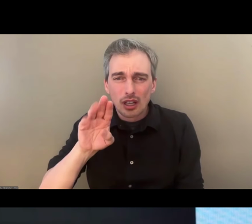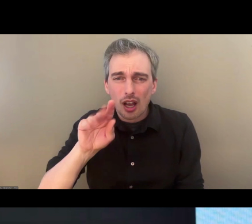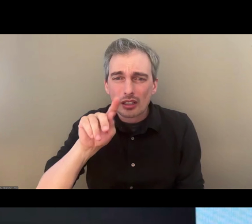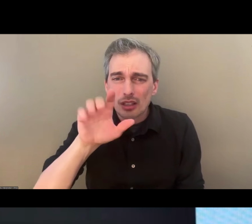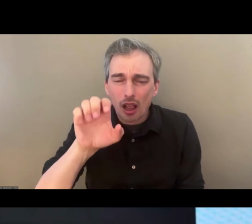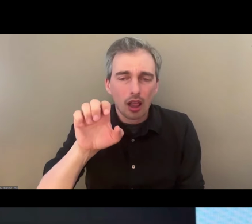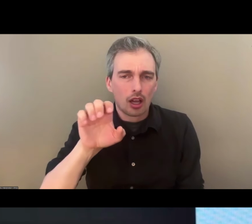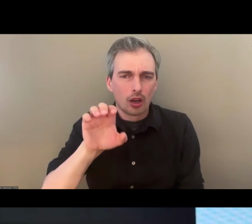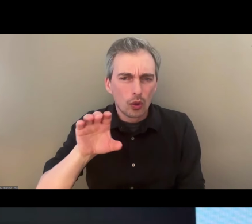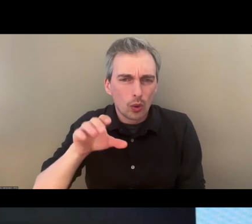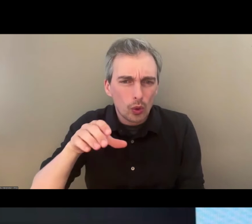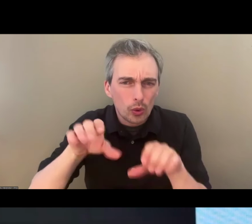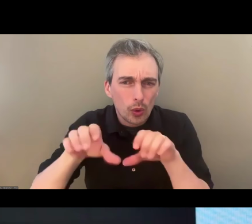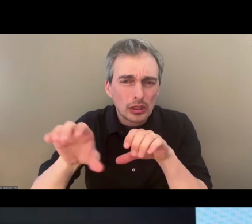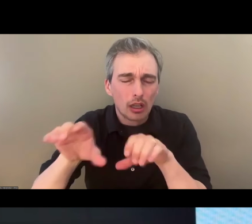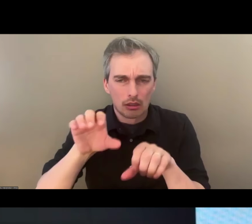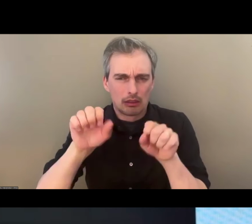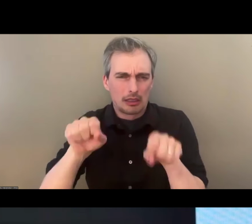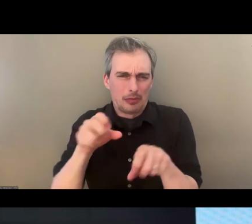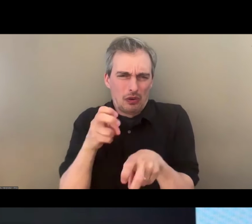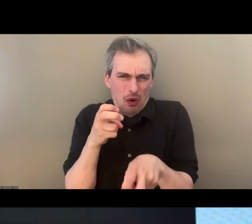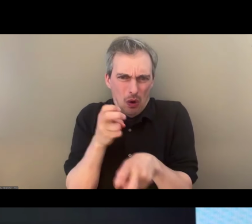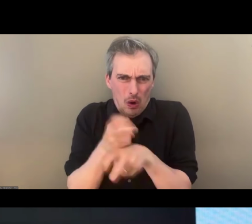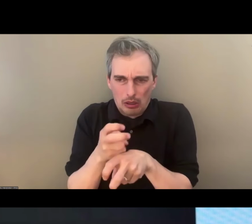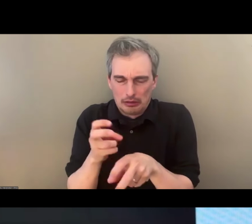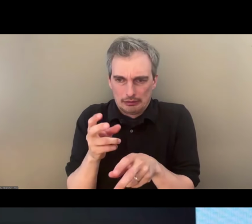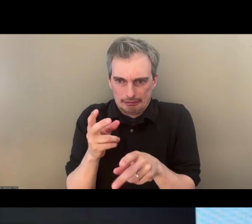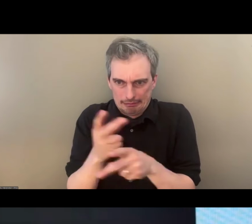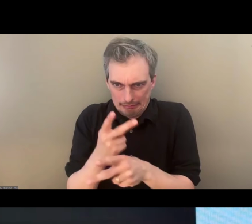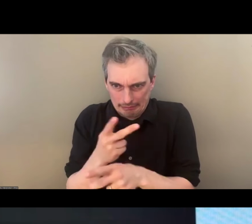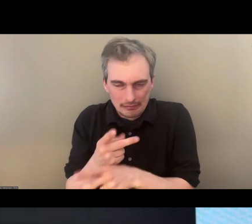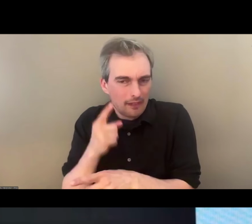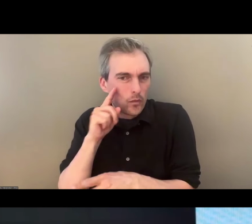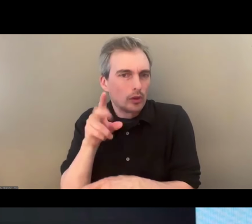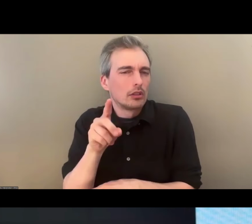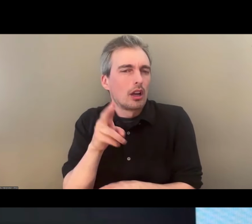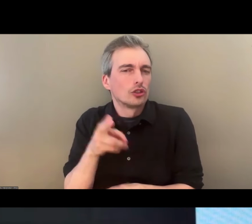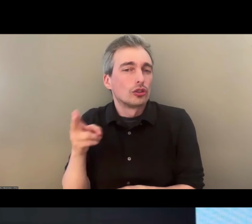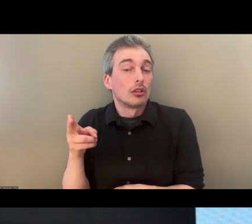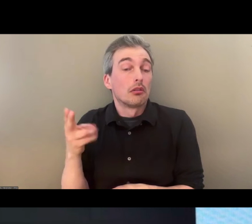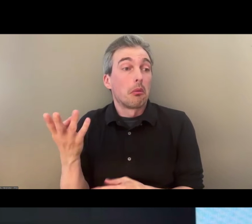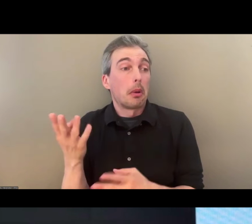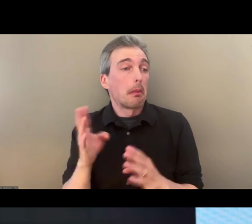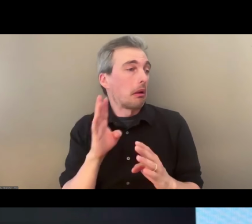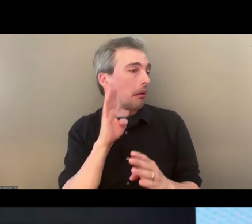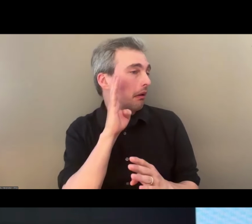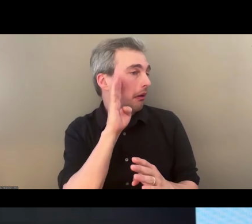So what if we can develop an AI tool that can describe those subtle nuances of the